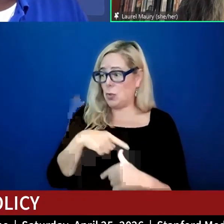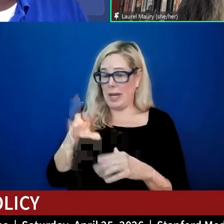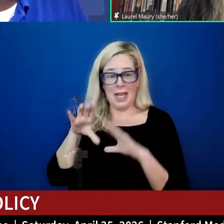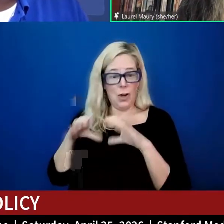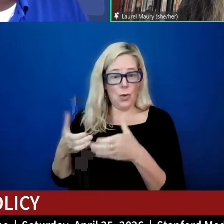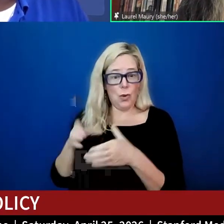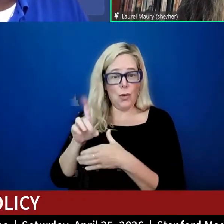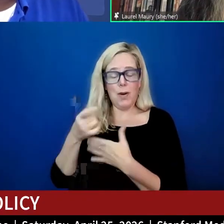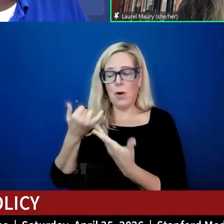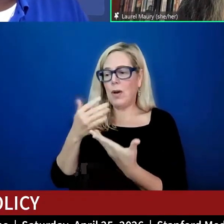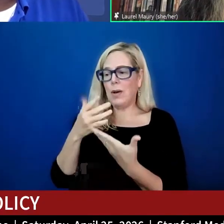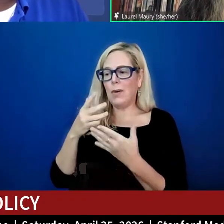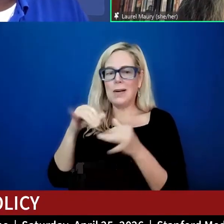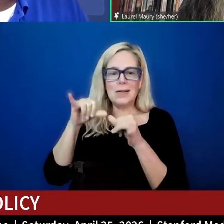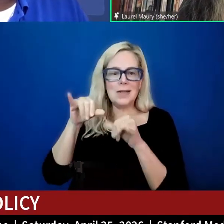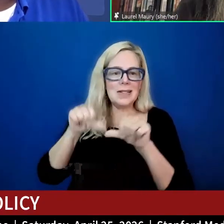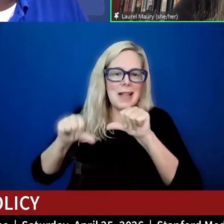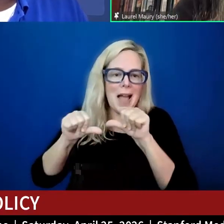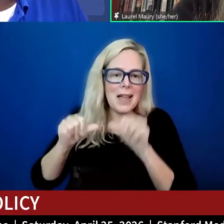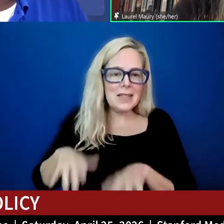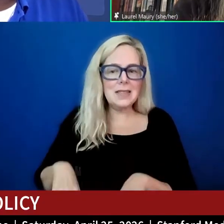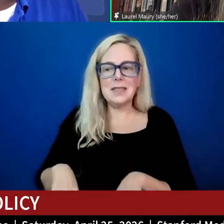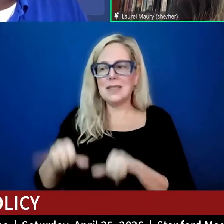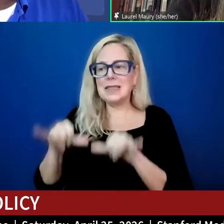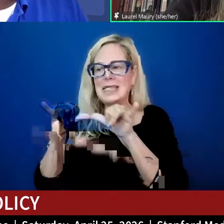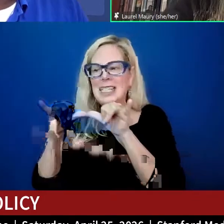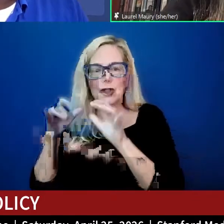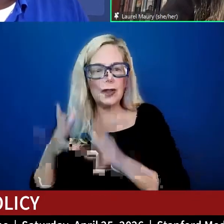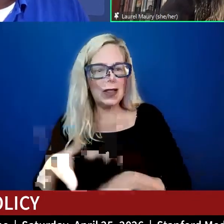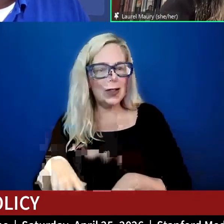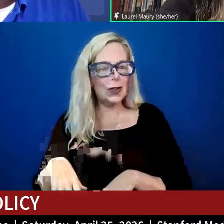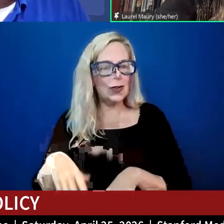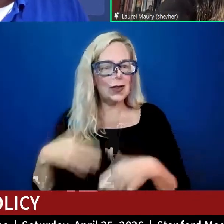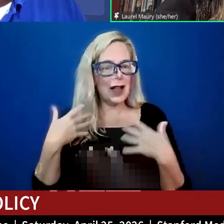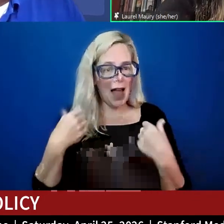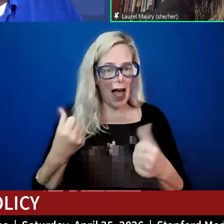um people in actually um health sciences because those were the people the counseling students